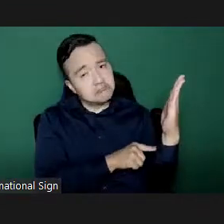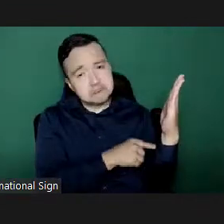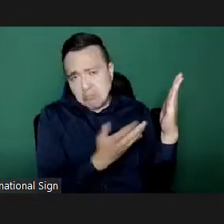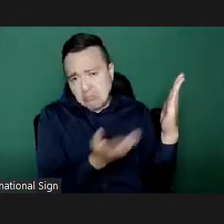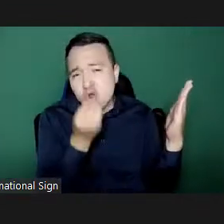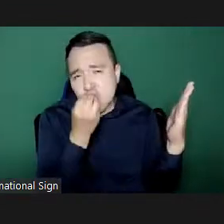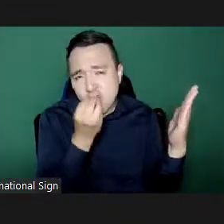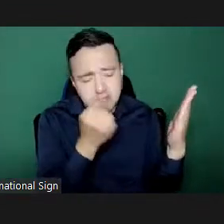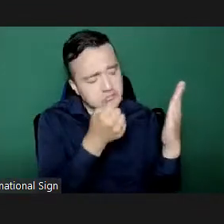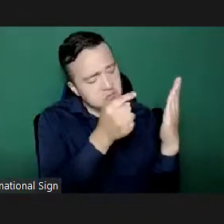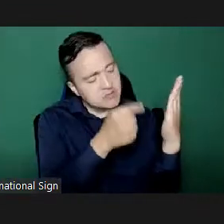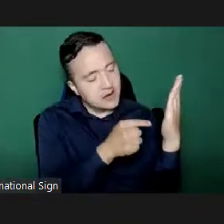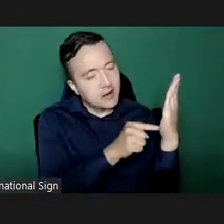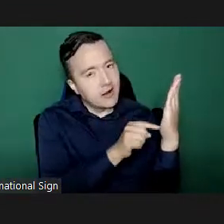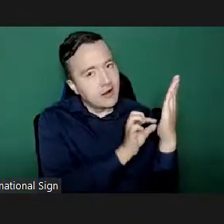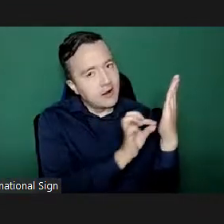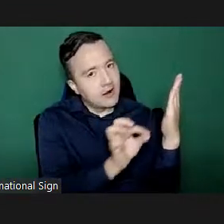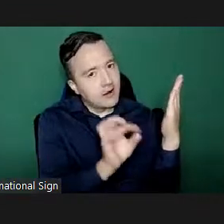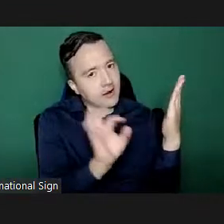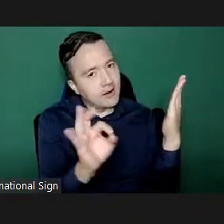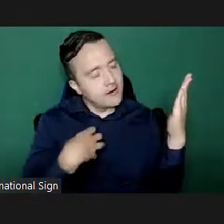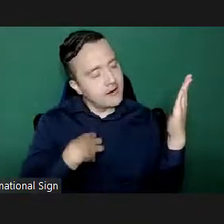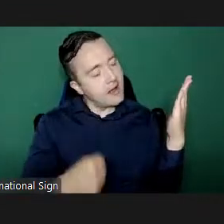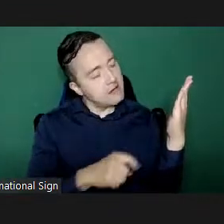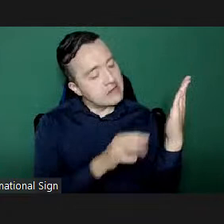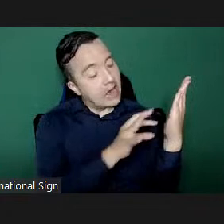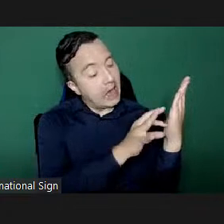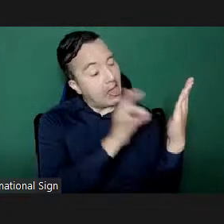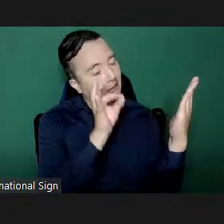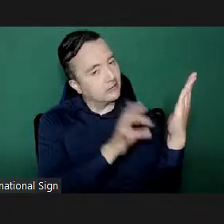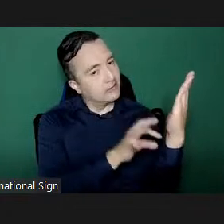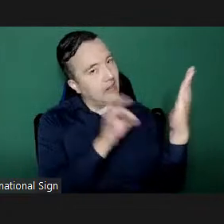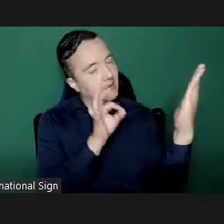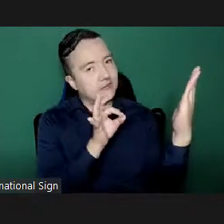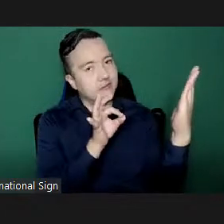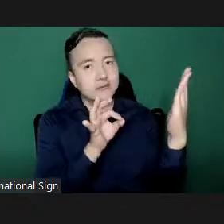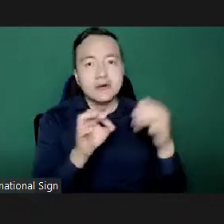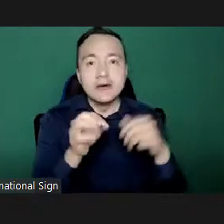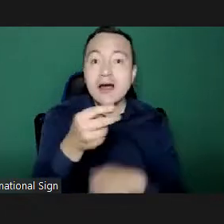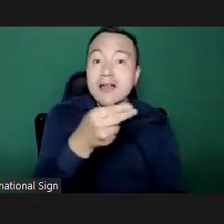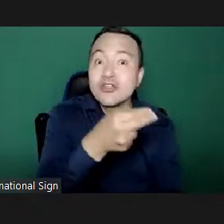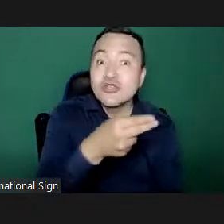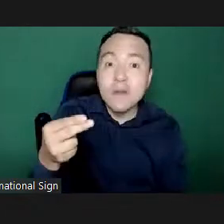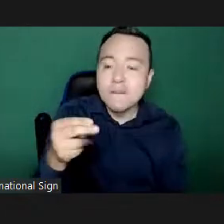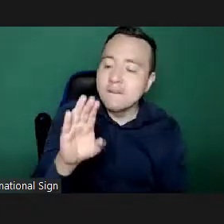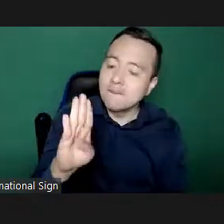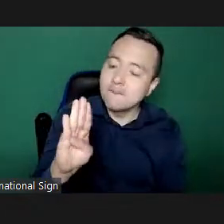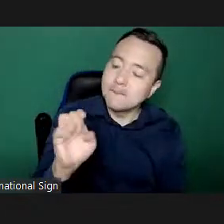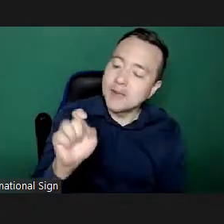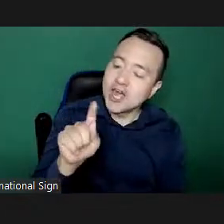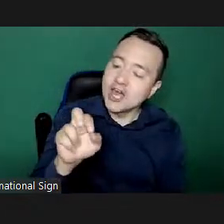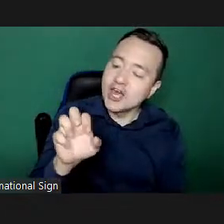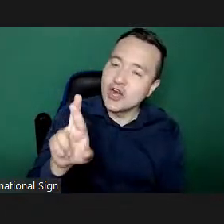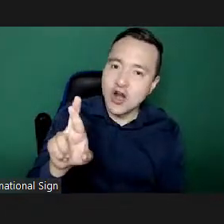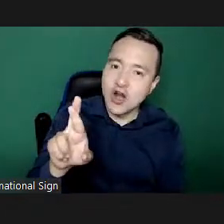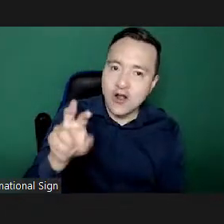among many quick service restaurants, with hundreds of locations around the country. So far, it's going well.